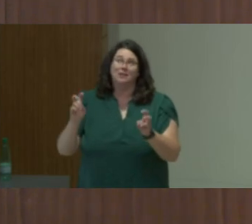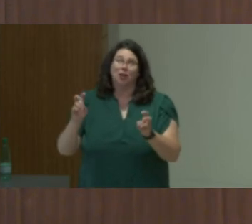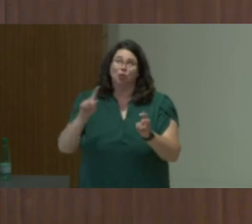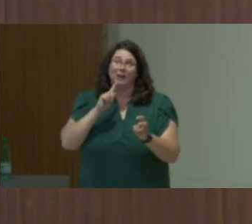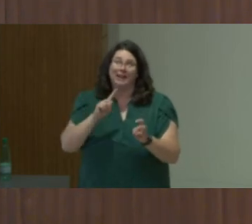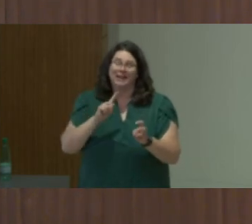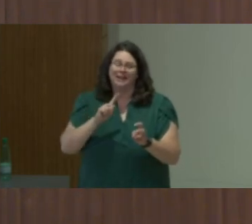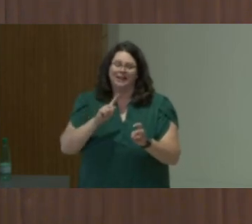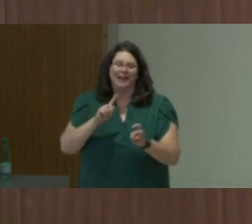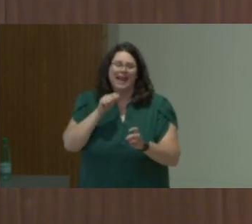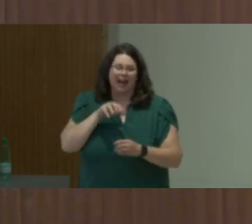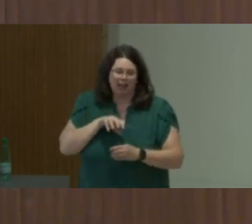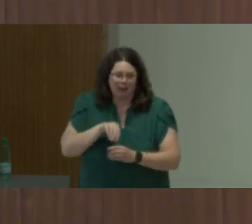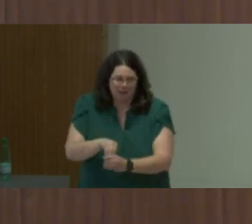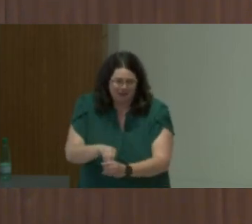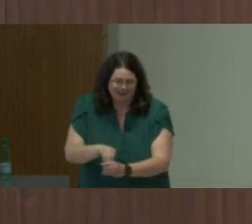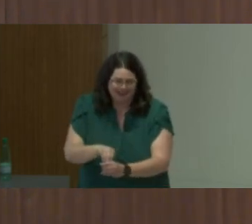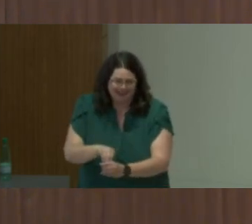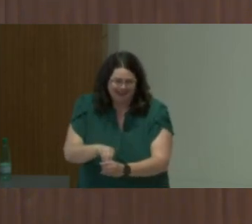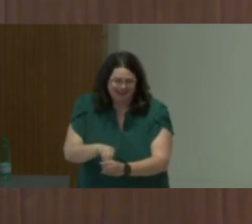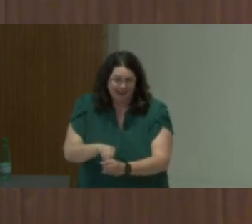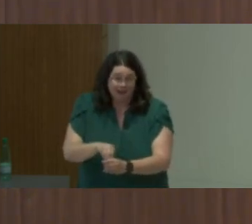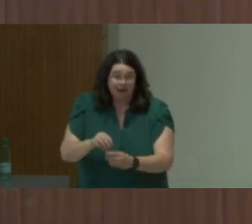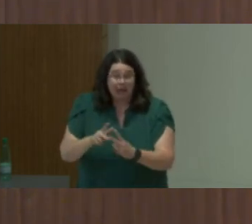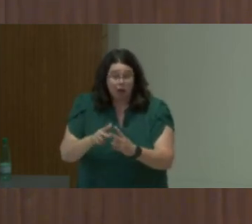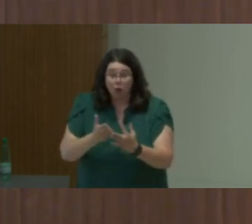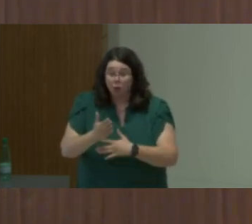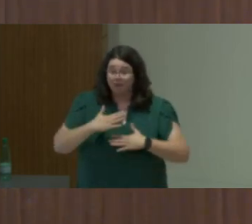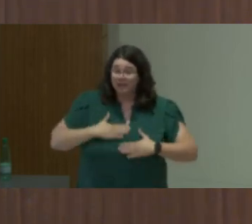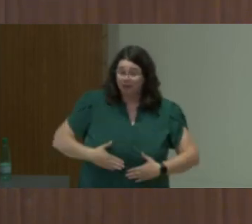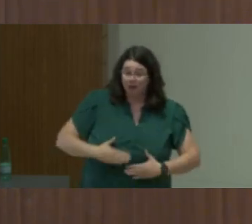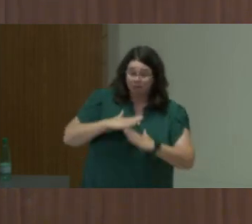Whether it be by denying physical or sacramental access